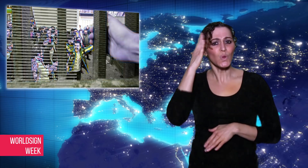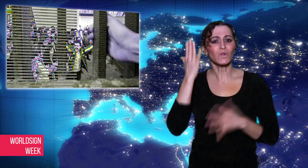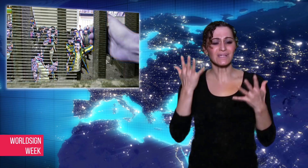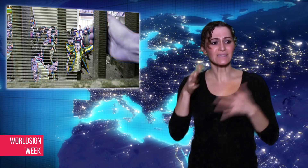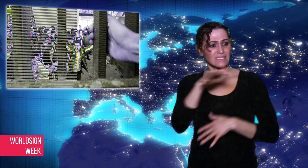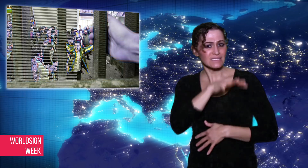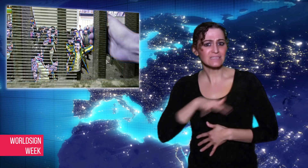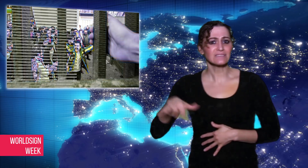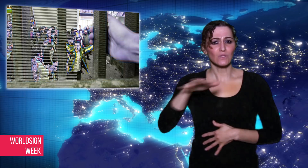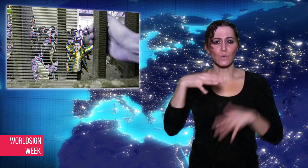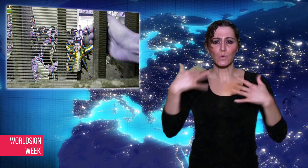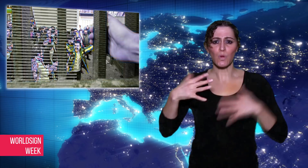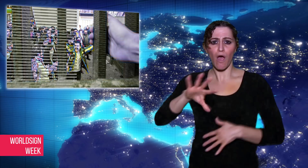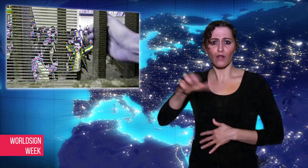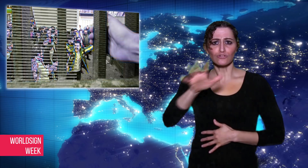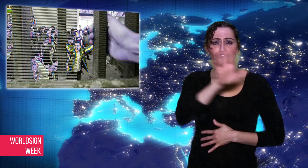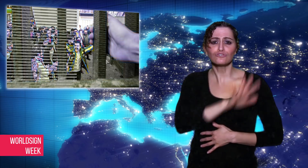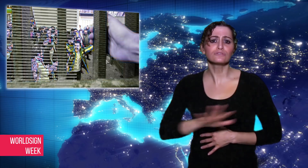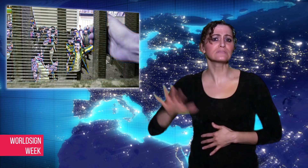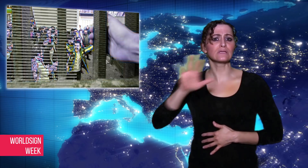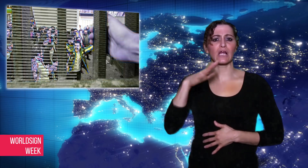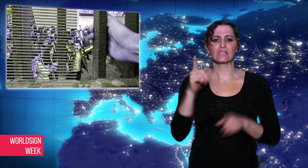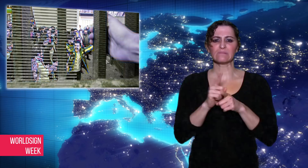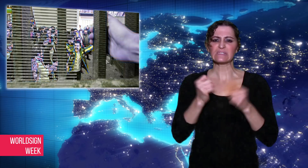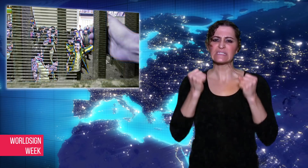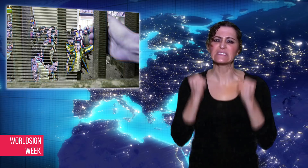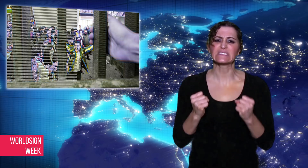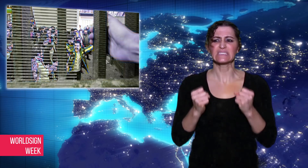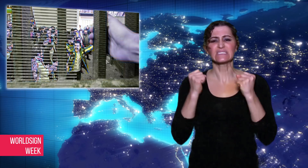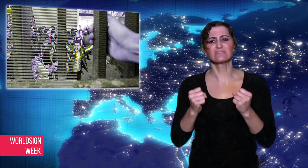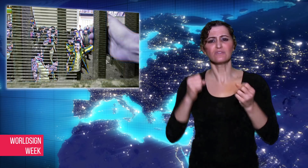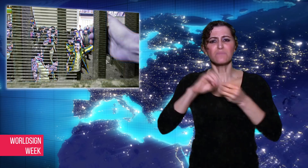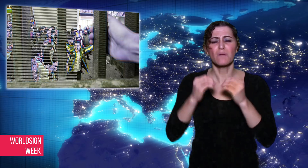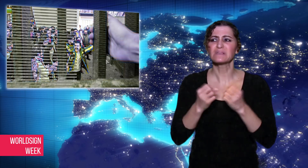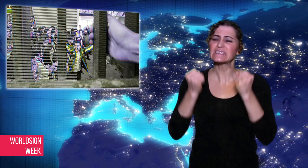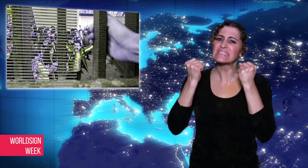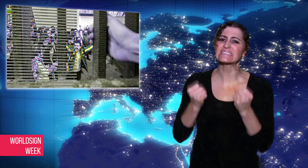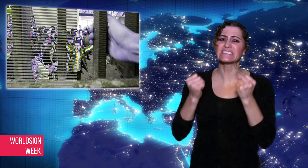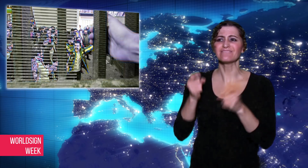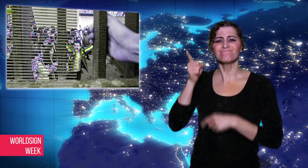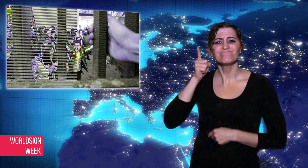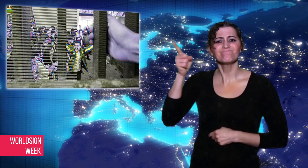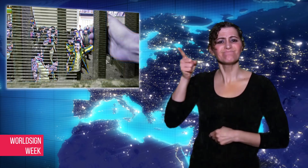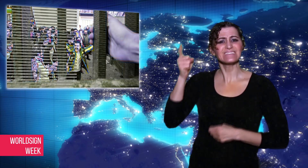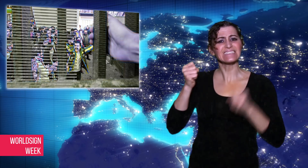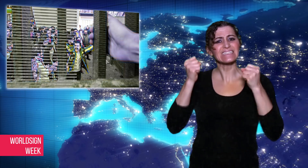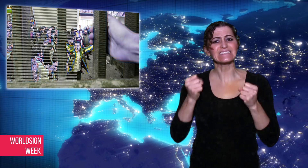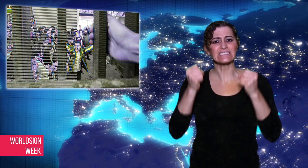widespread frustrations at their root